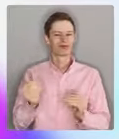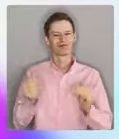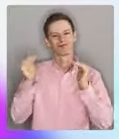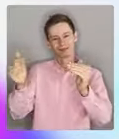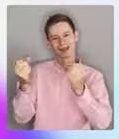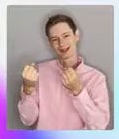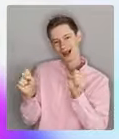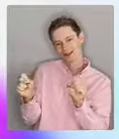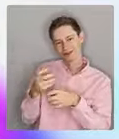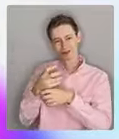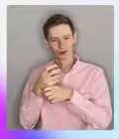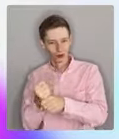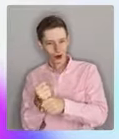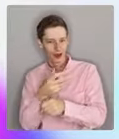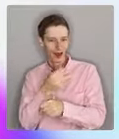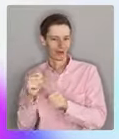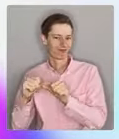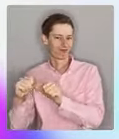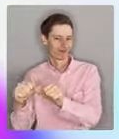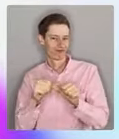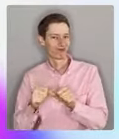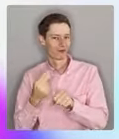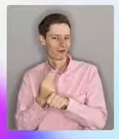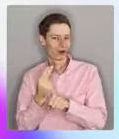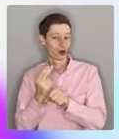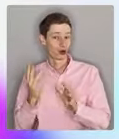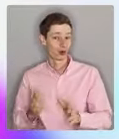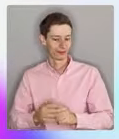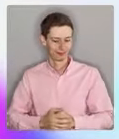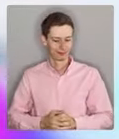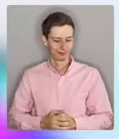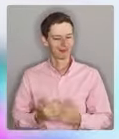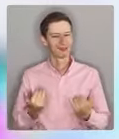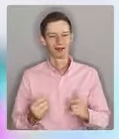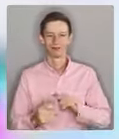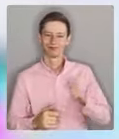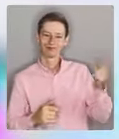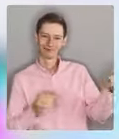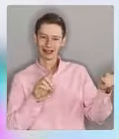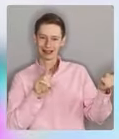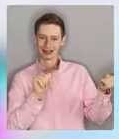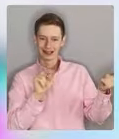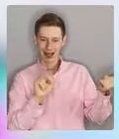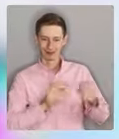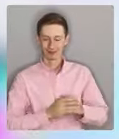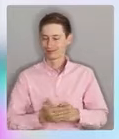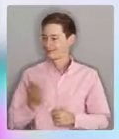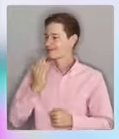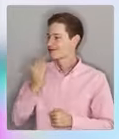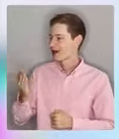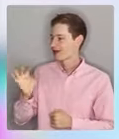and continuity for your app's users. With that, I'll kick it off to Dan to get us started. Thanks, Franklin.